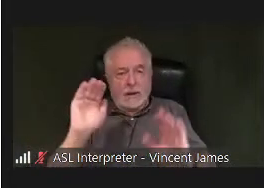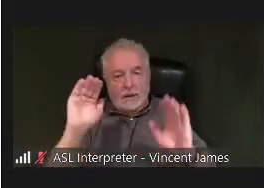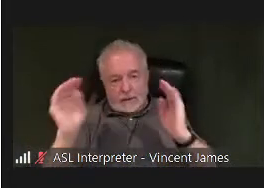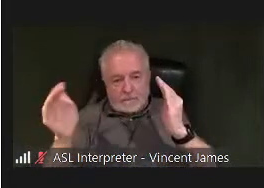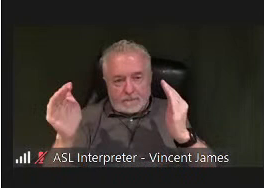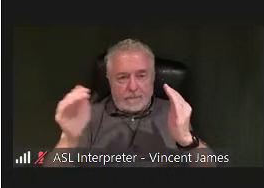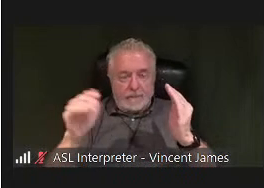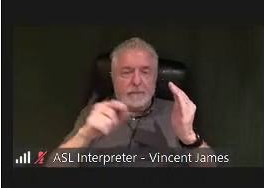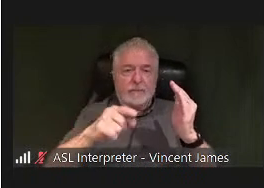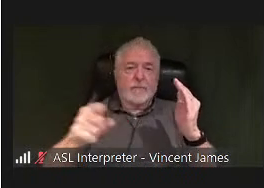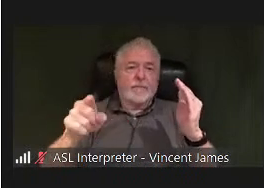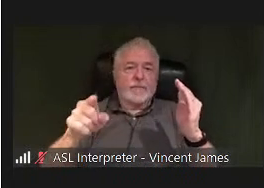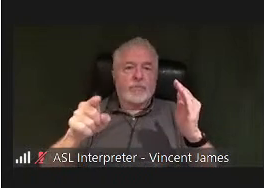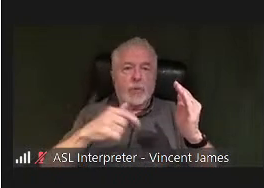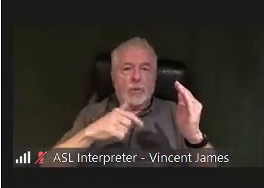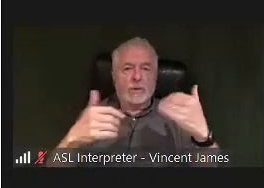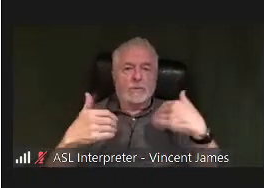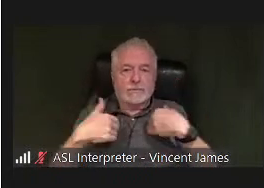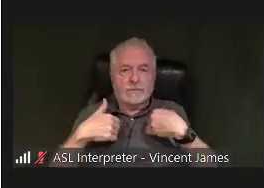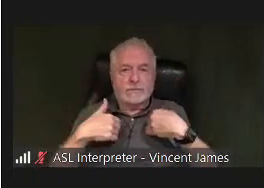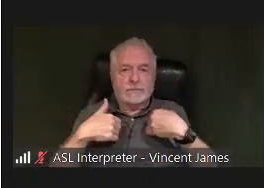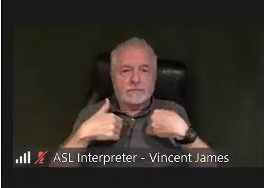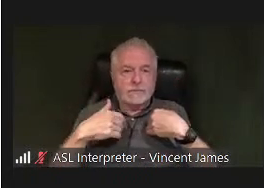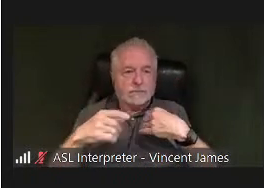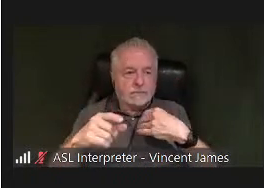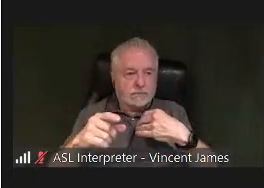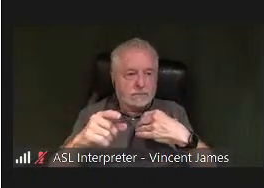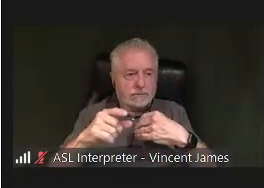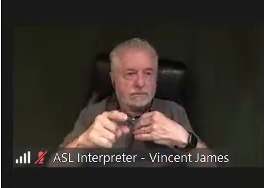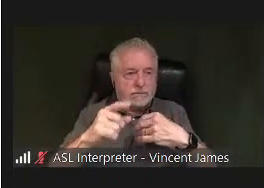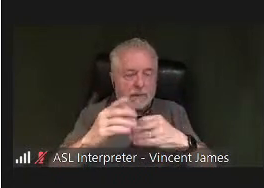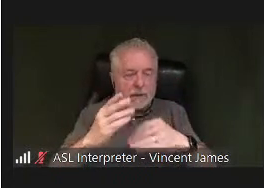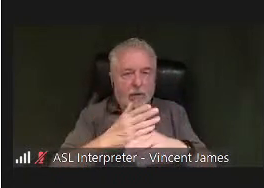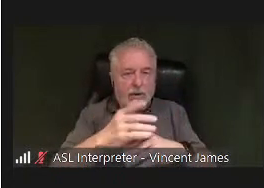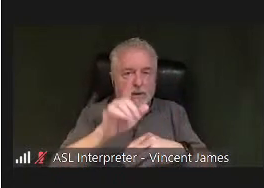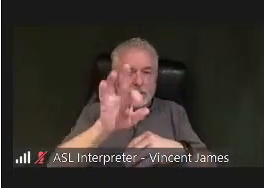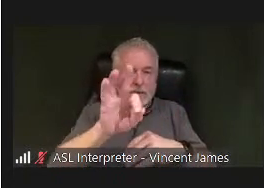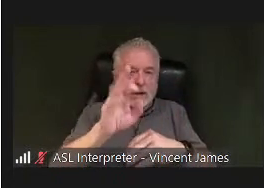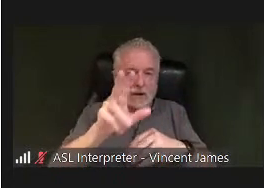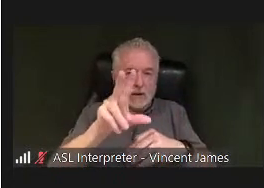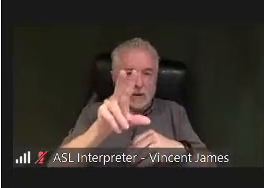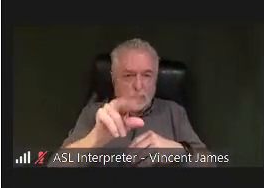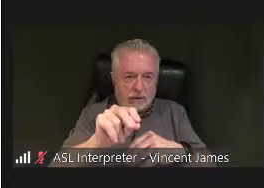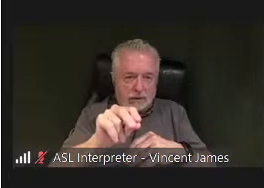And we have found up then between nine hundred and thirty